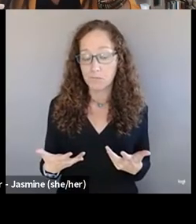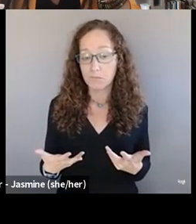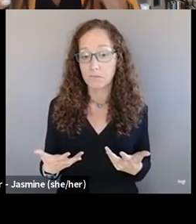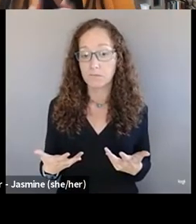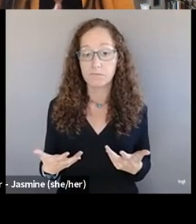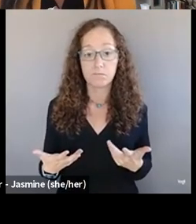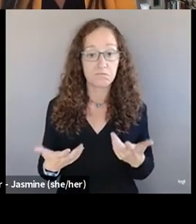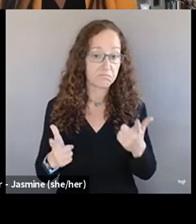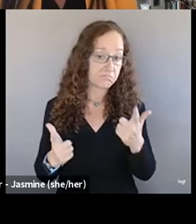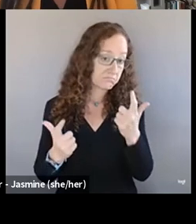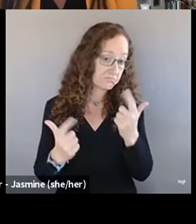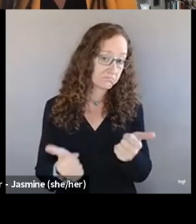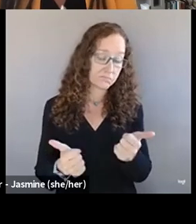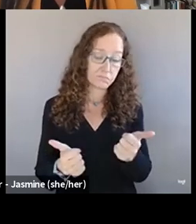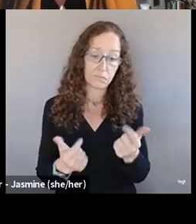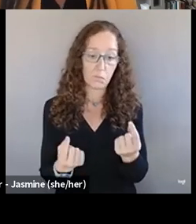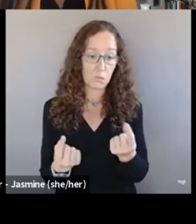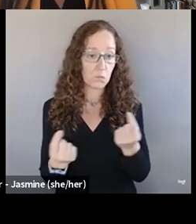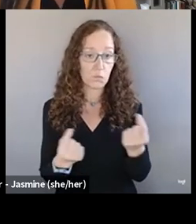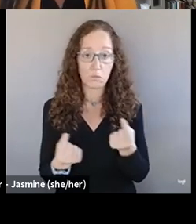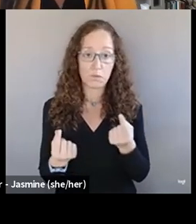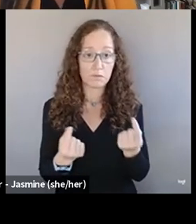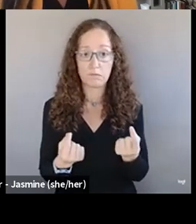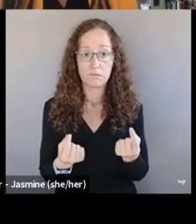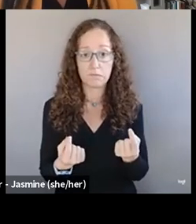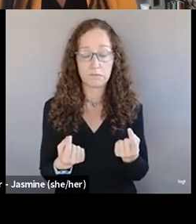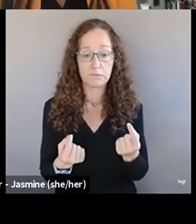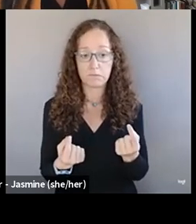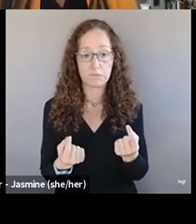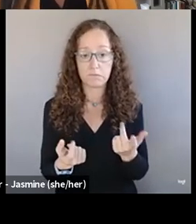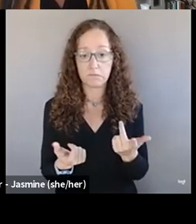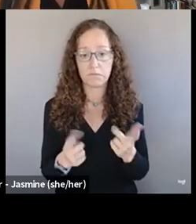to kind of take that but so appreciate the ways that you